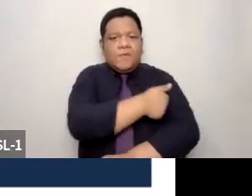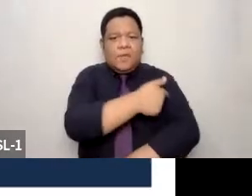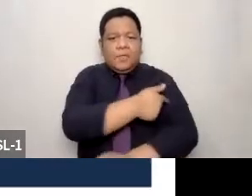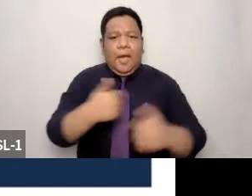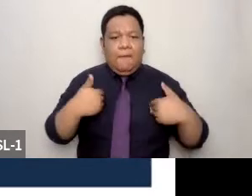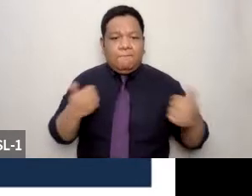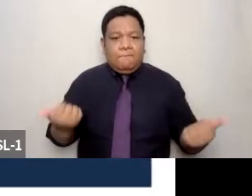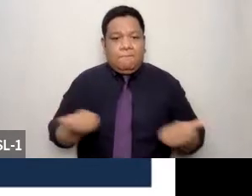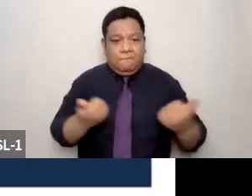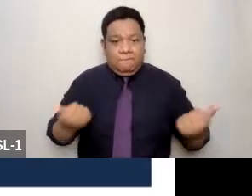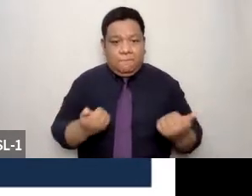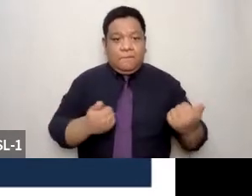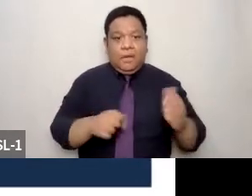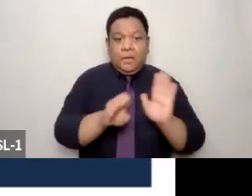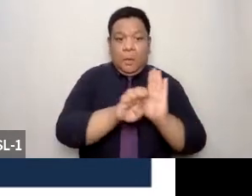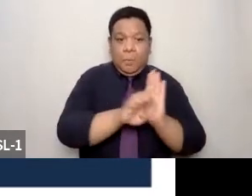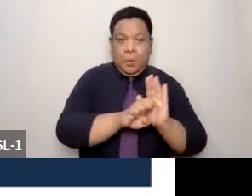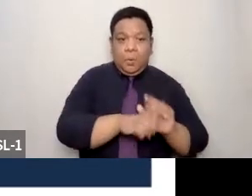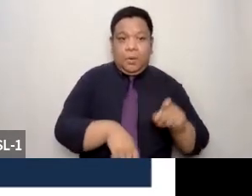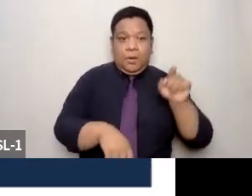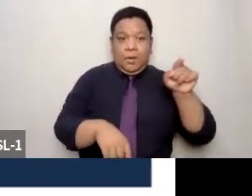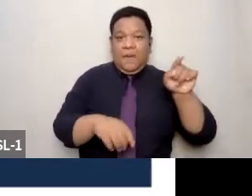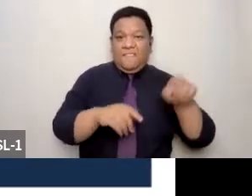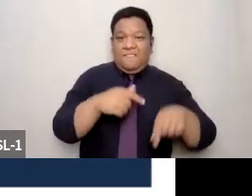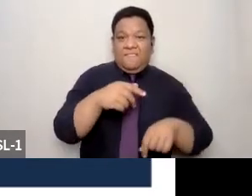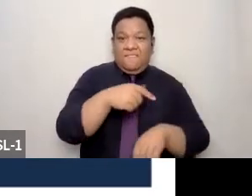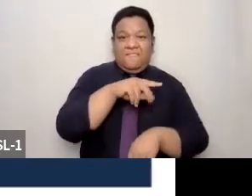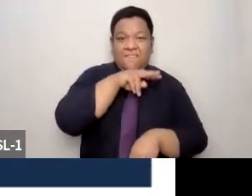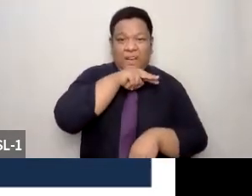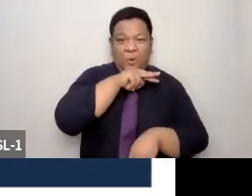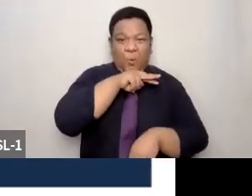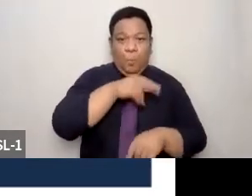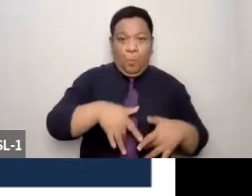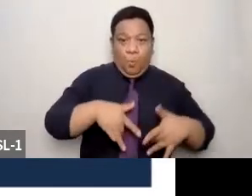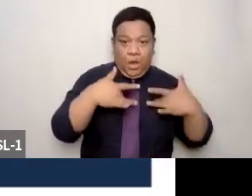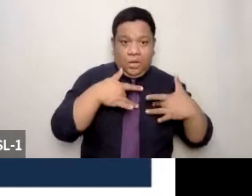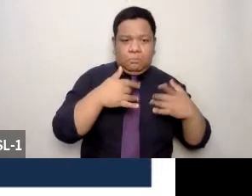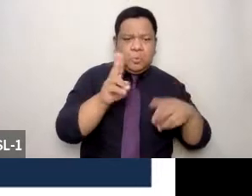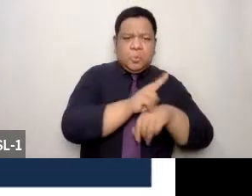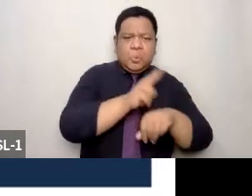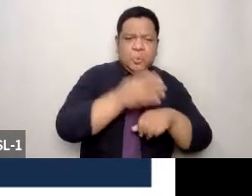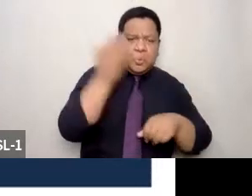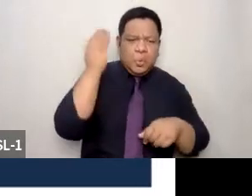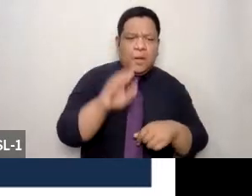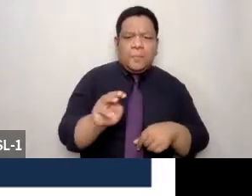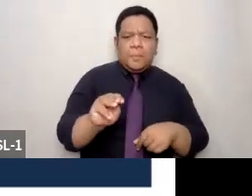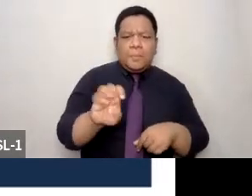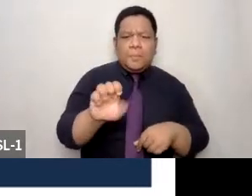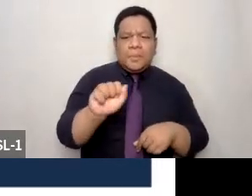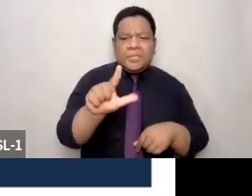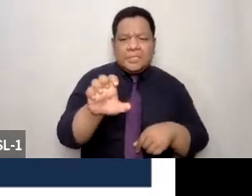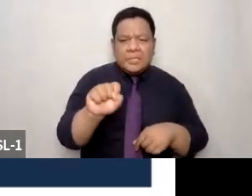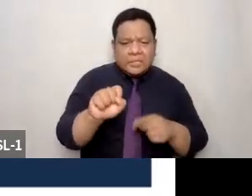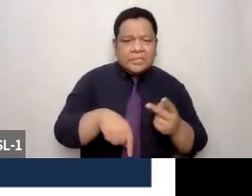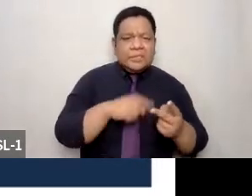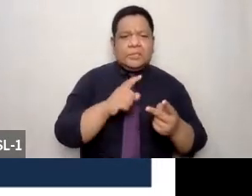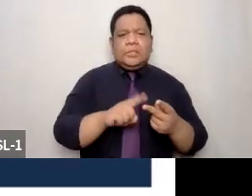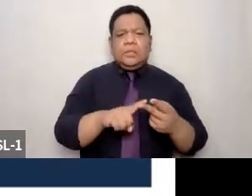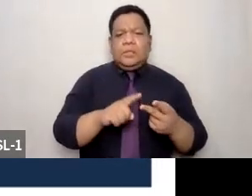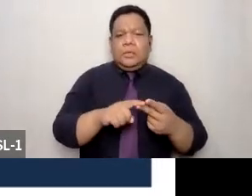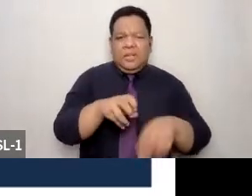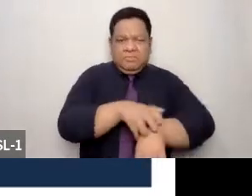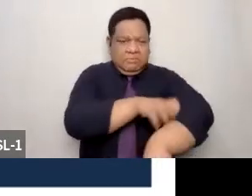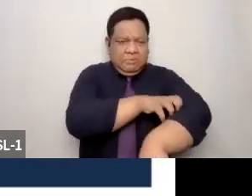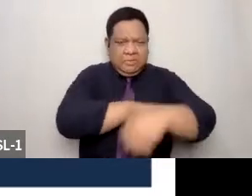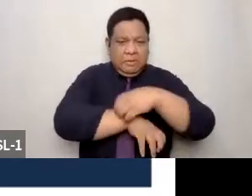So for example, for those with live virus used before against measles, mumps, rubella.